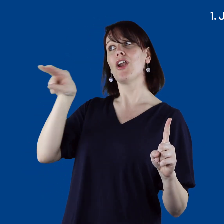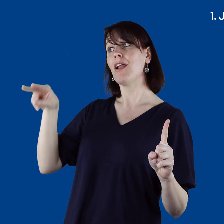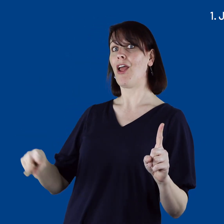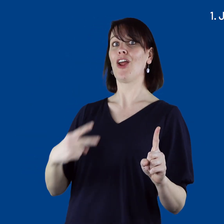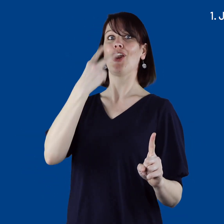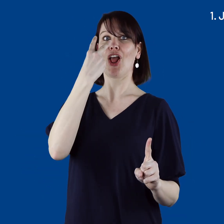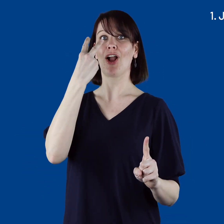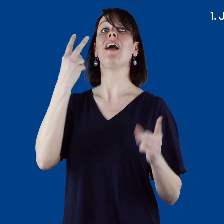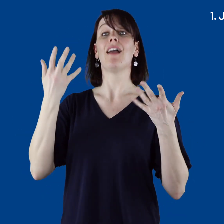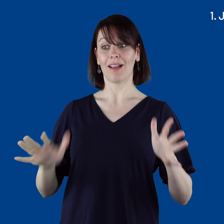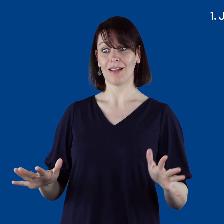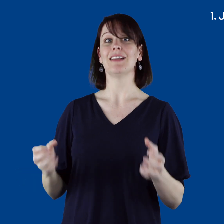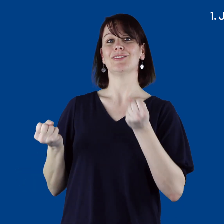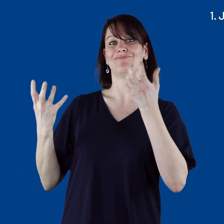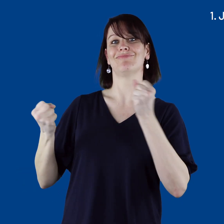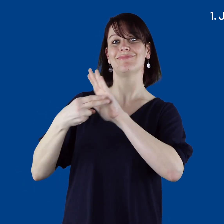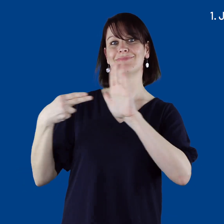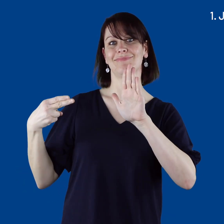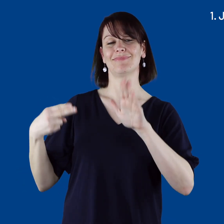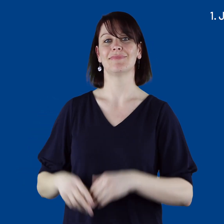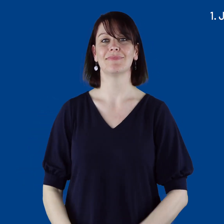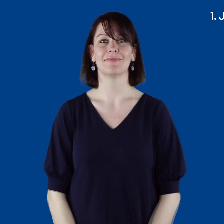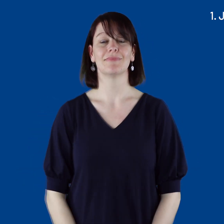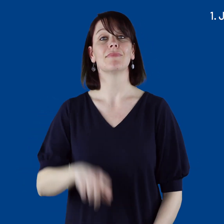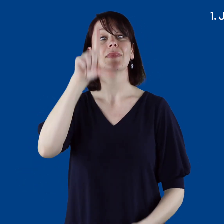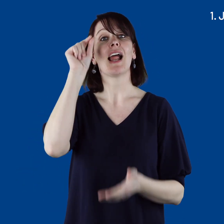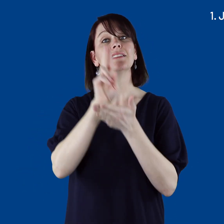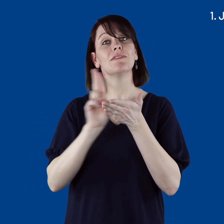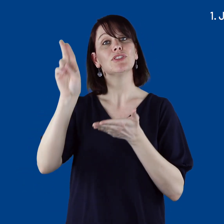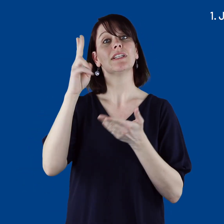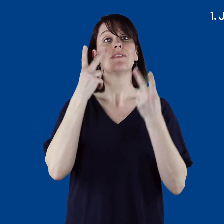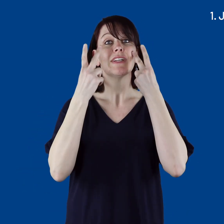and then wait for the child to look back at them before labeling the object. Gallaudet University's